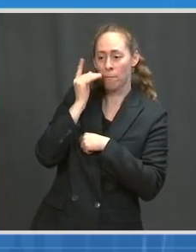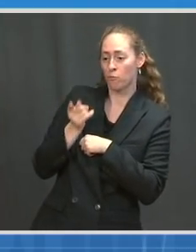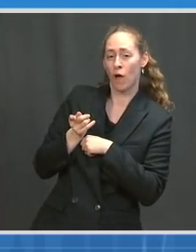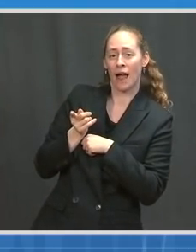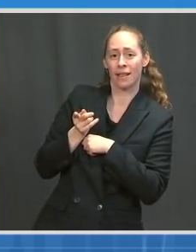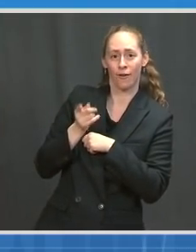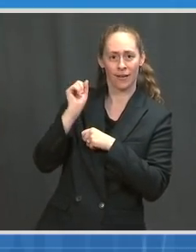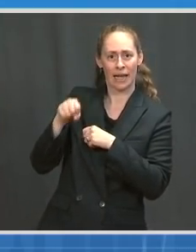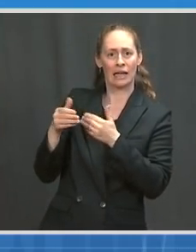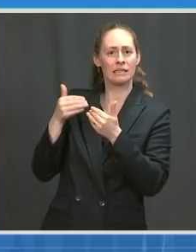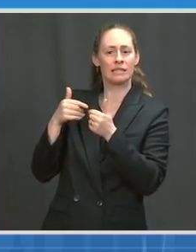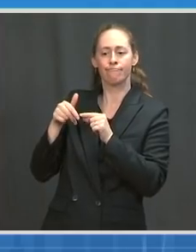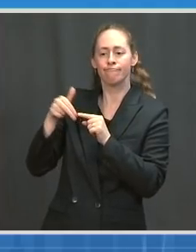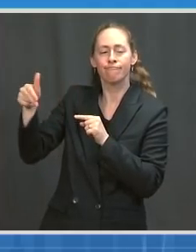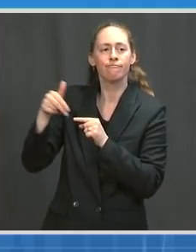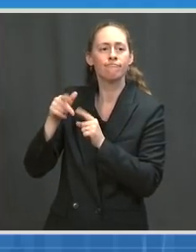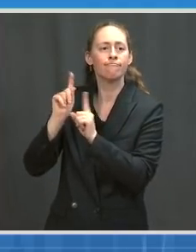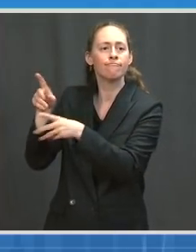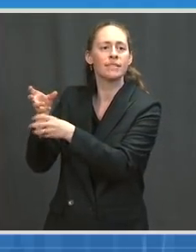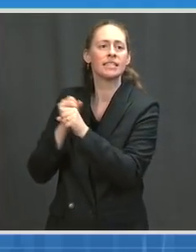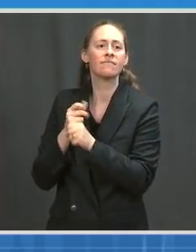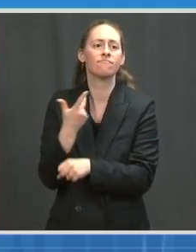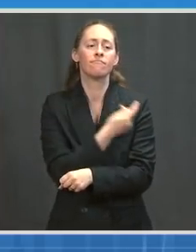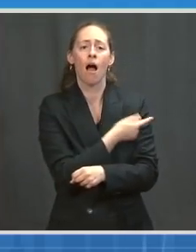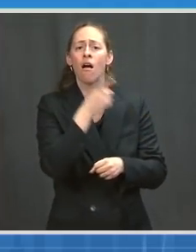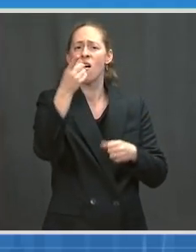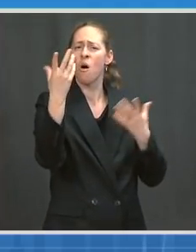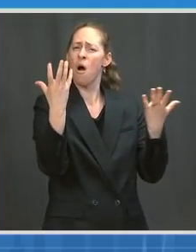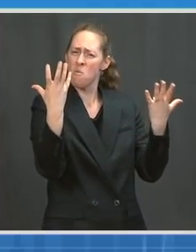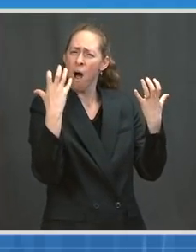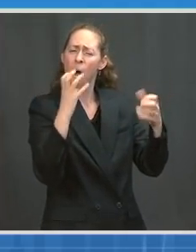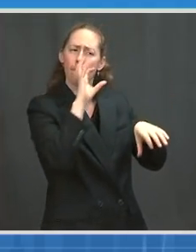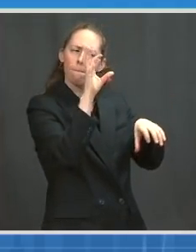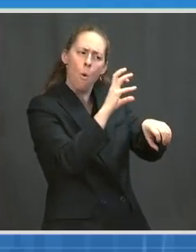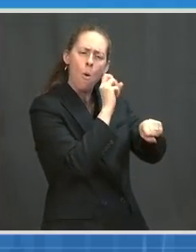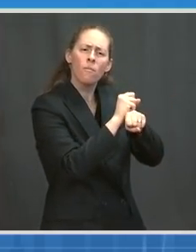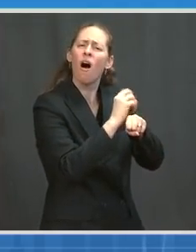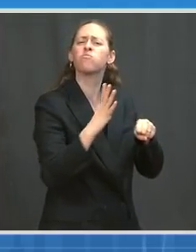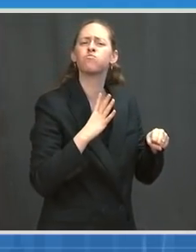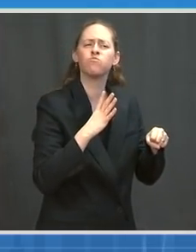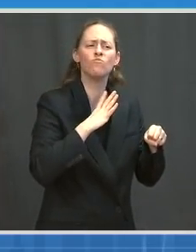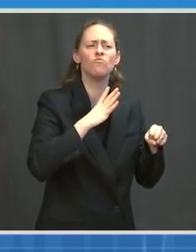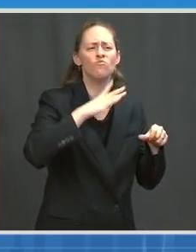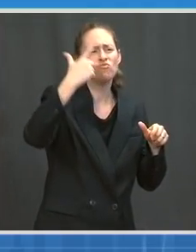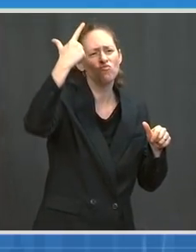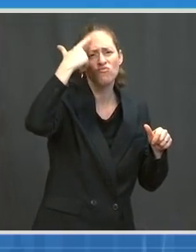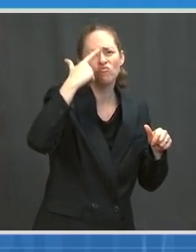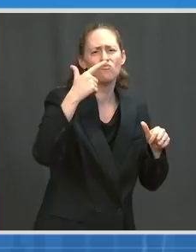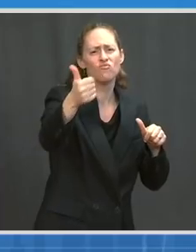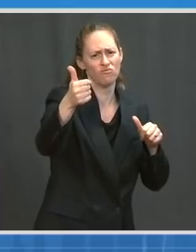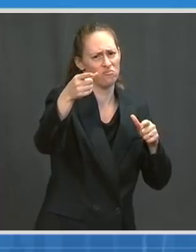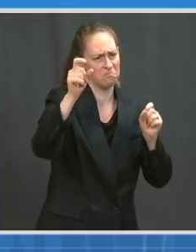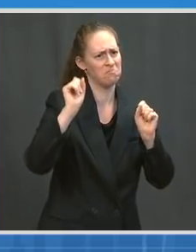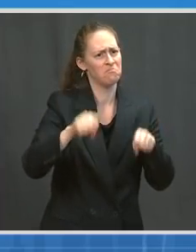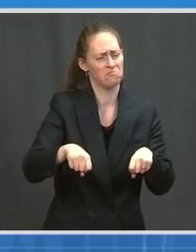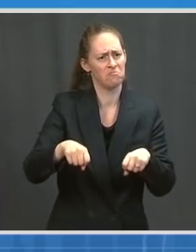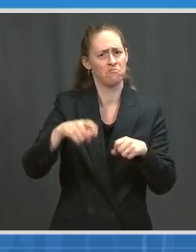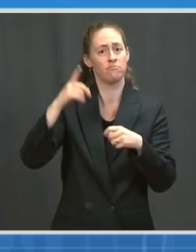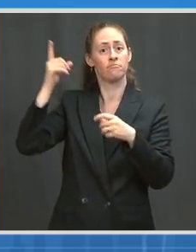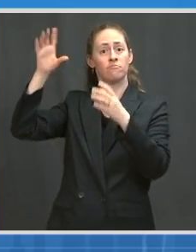At the President's direction, many no-appointment, walk-in vaccinations are available. Yesterday, the President directed all our federal pharmacy partners